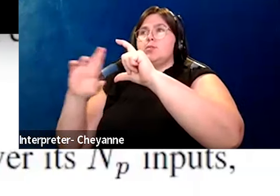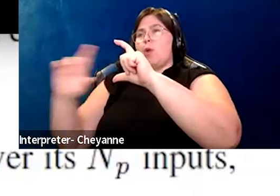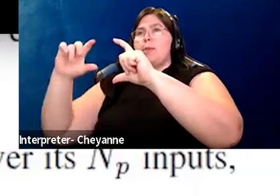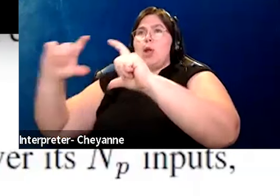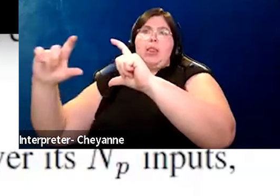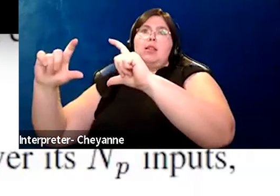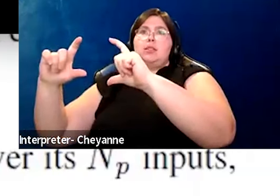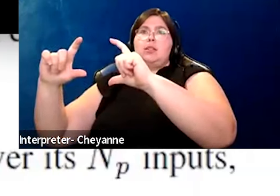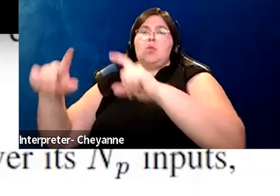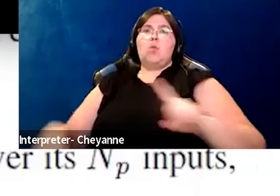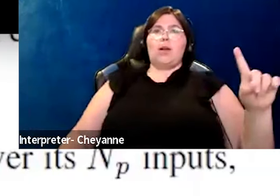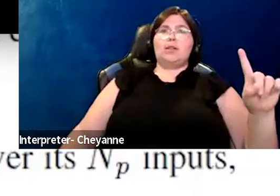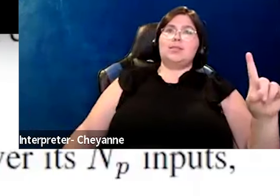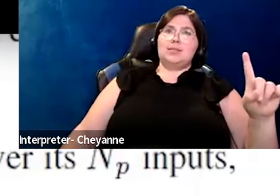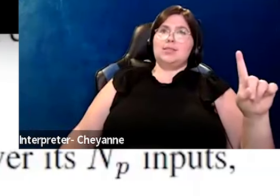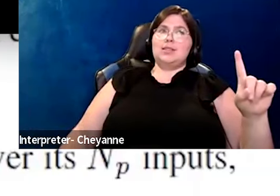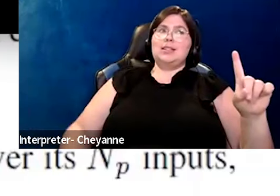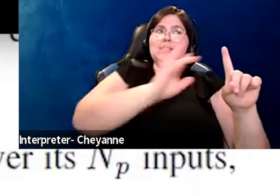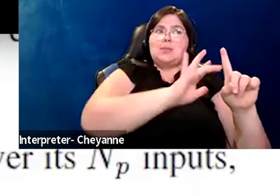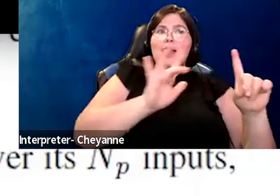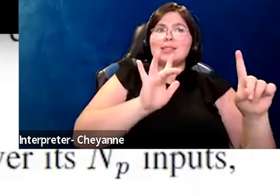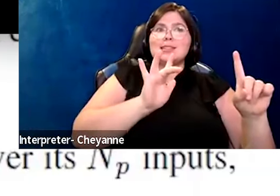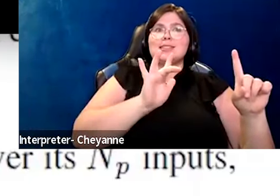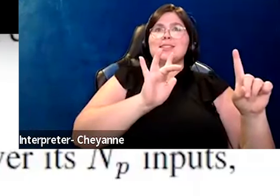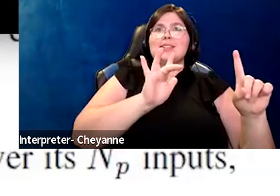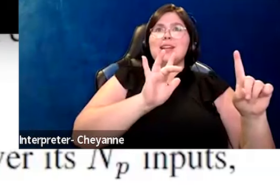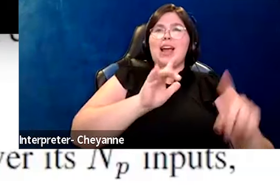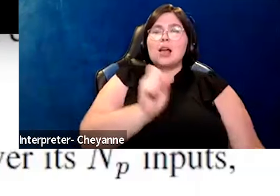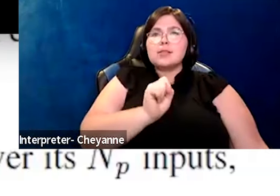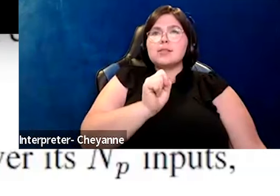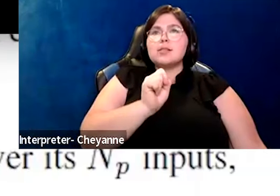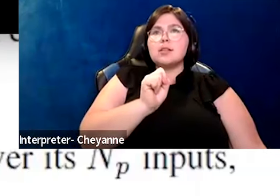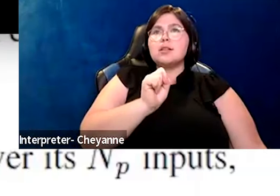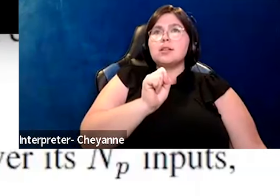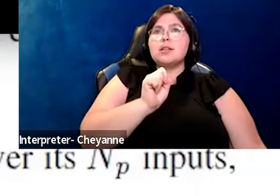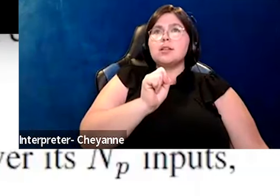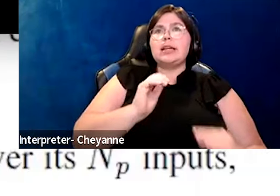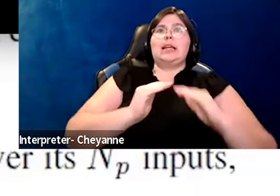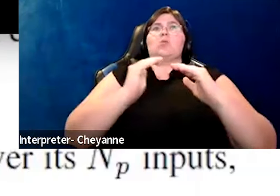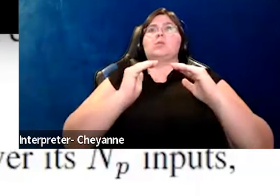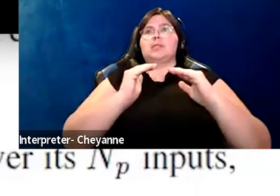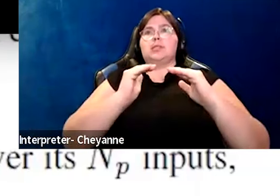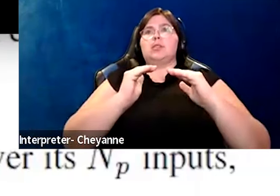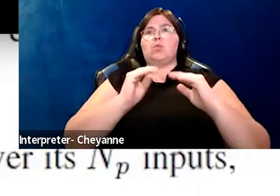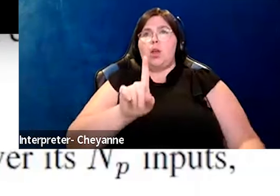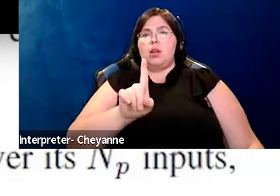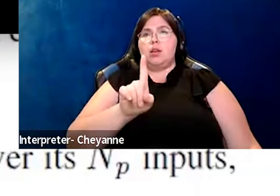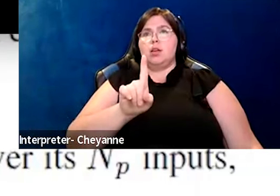1 space s equals 1.